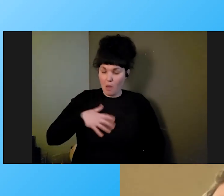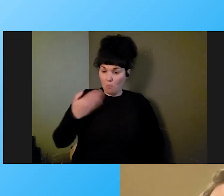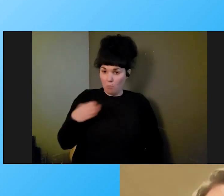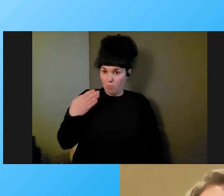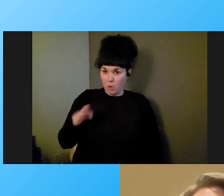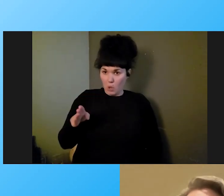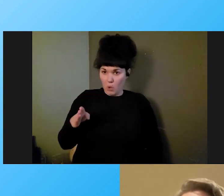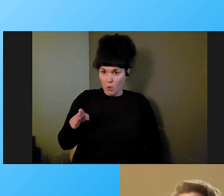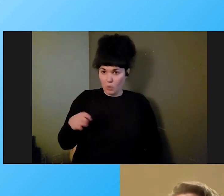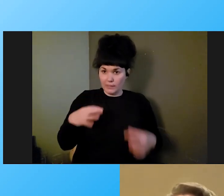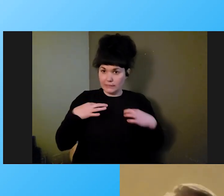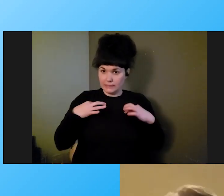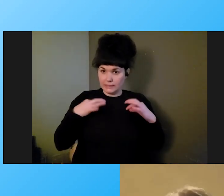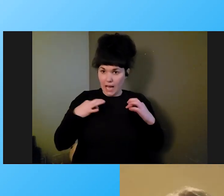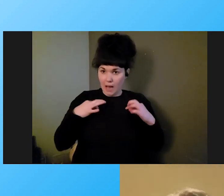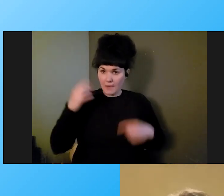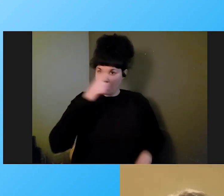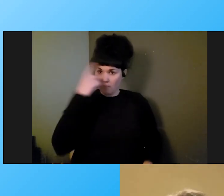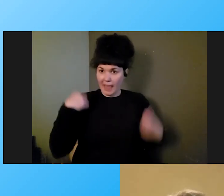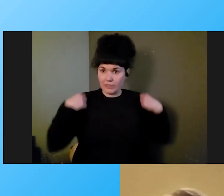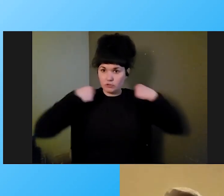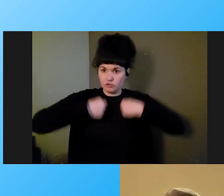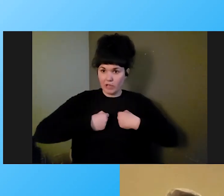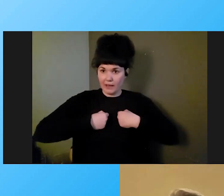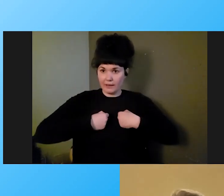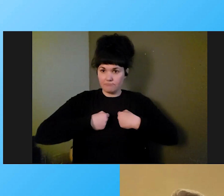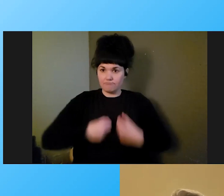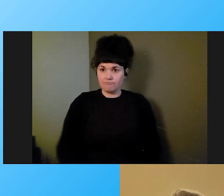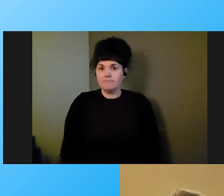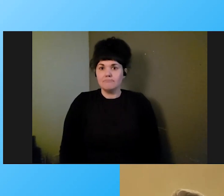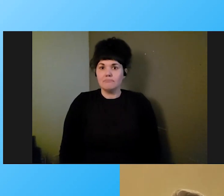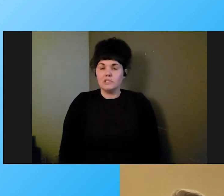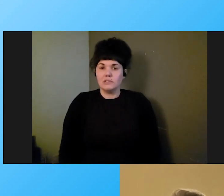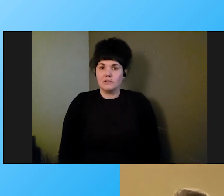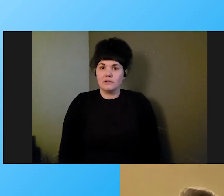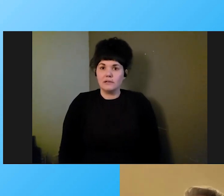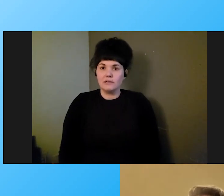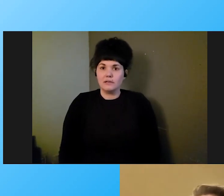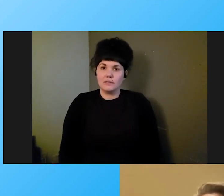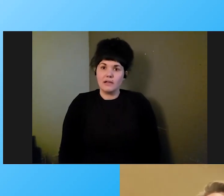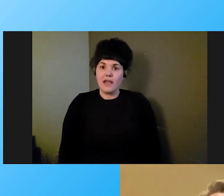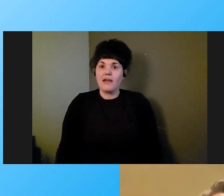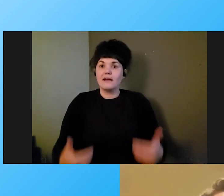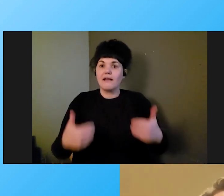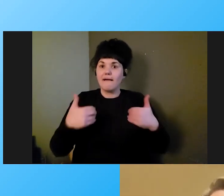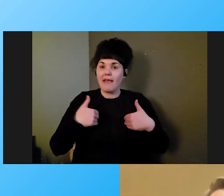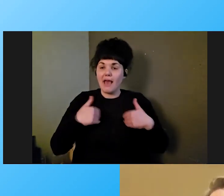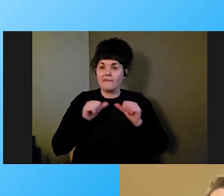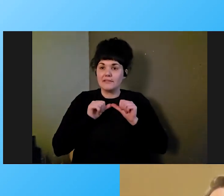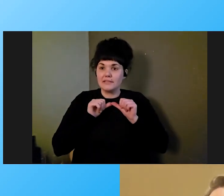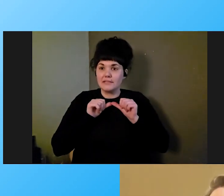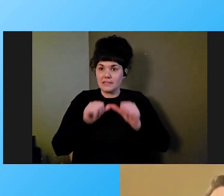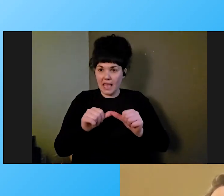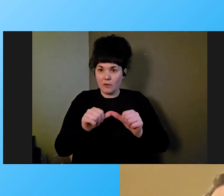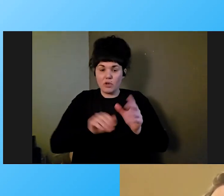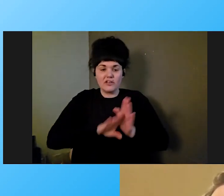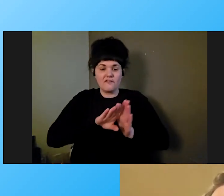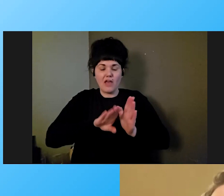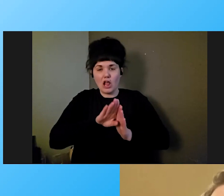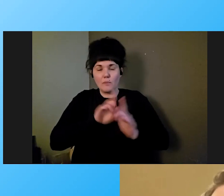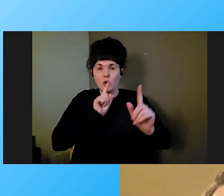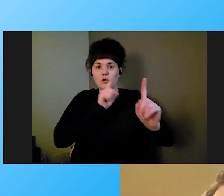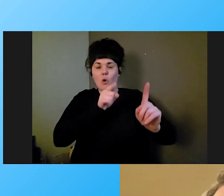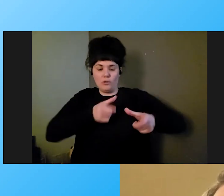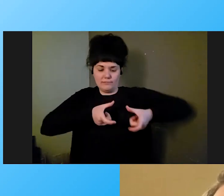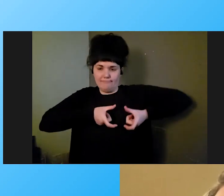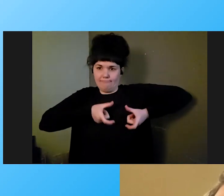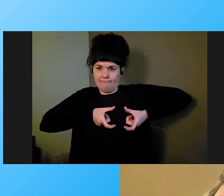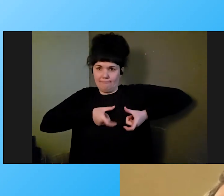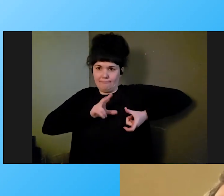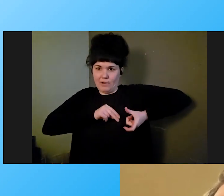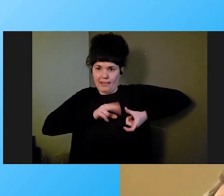black, jacket and I have a